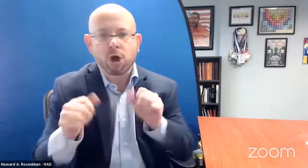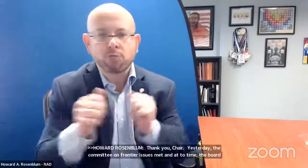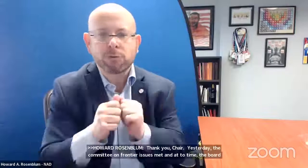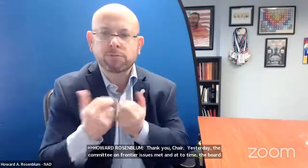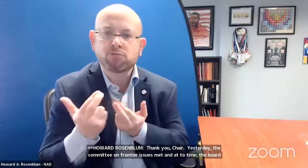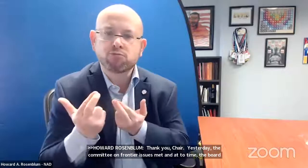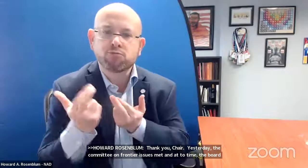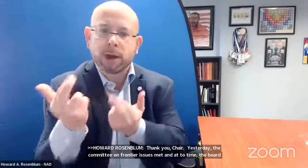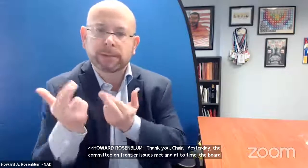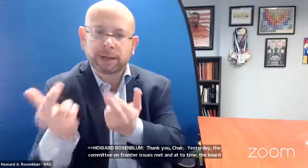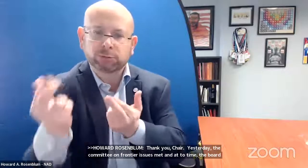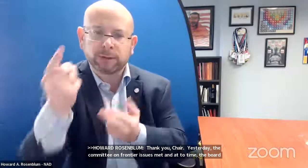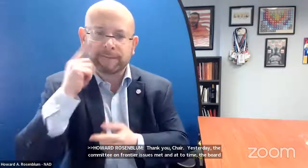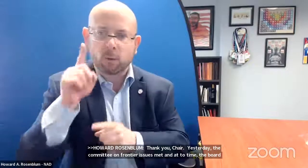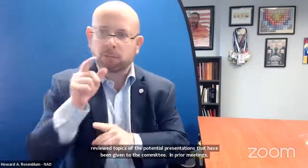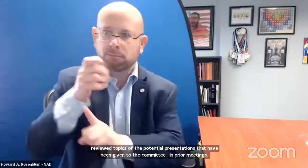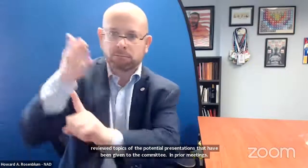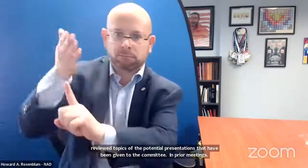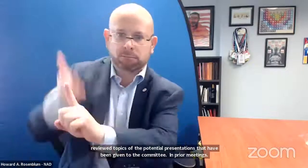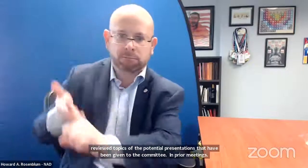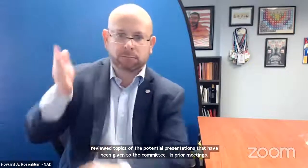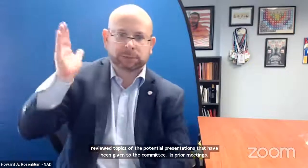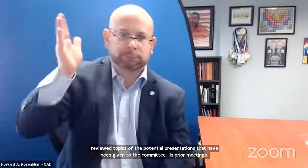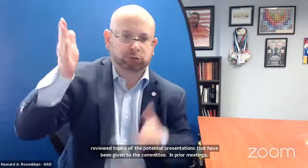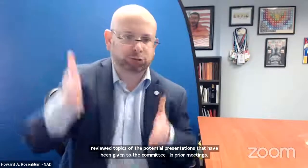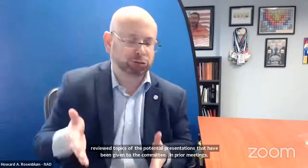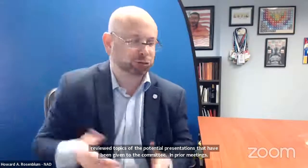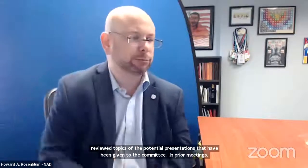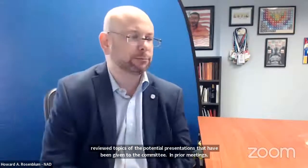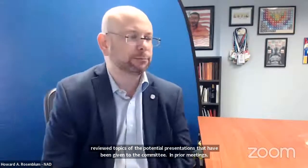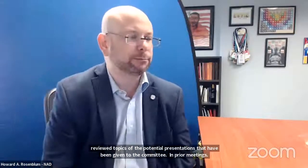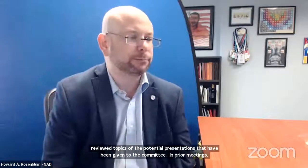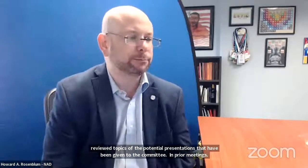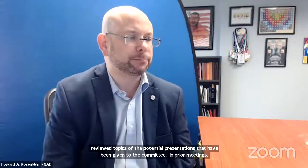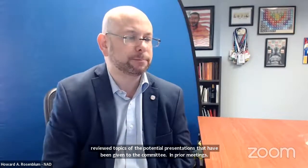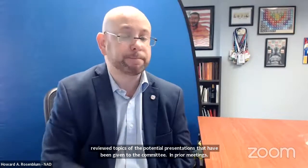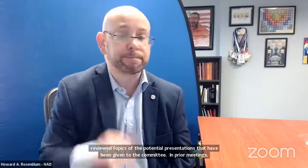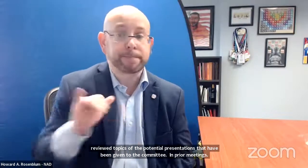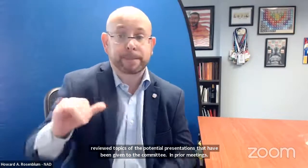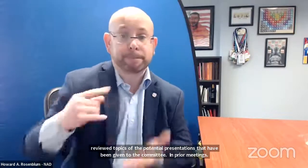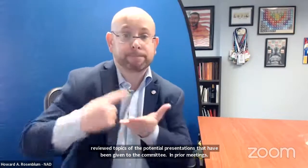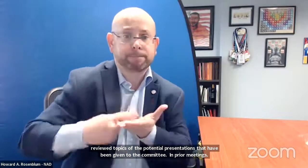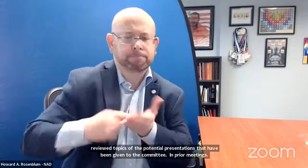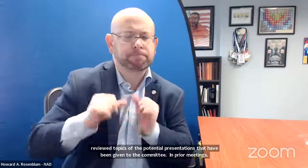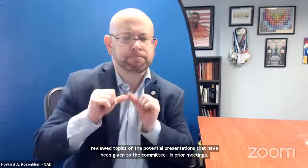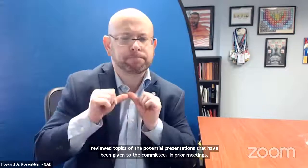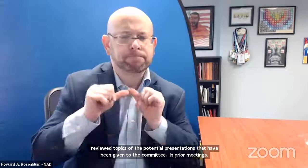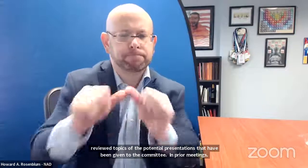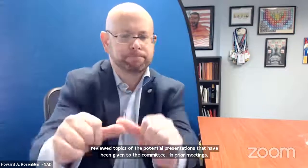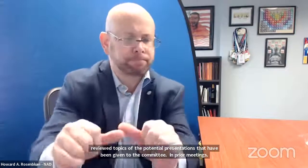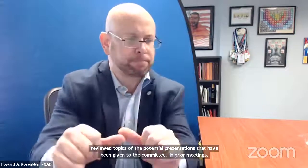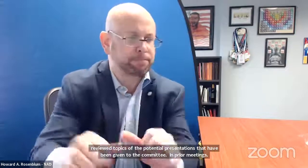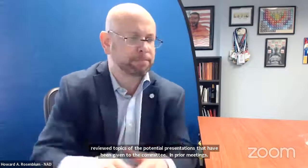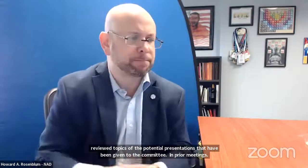technology for future meetings, along with recommendations for specific speakers.